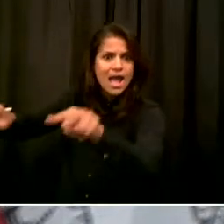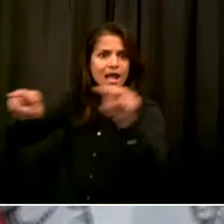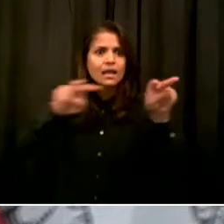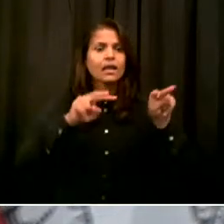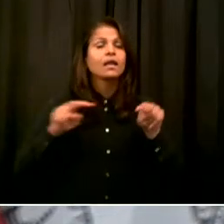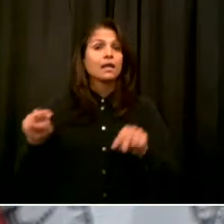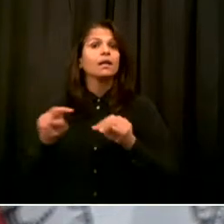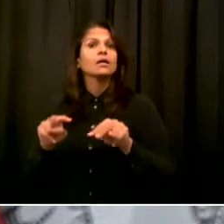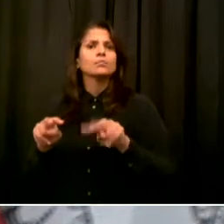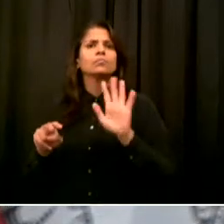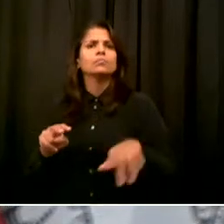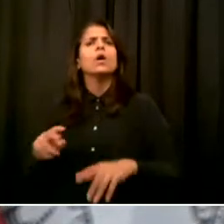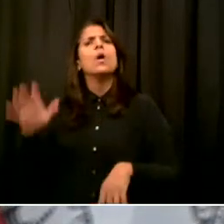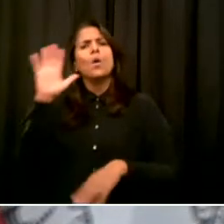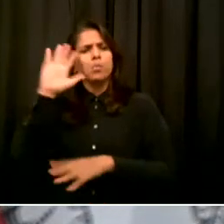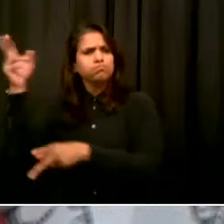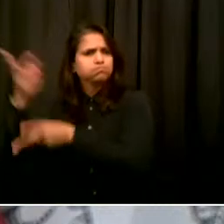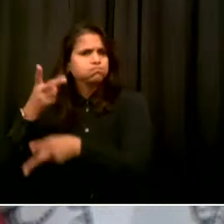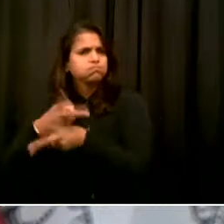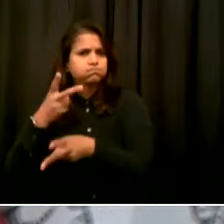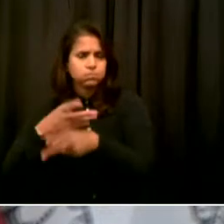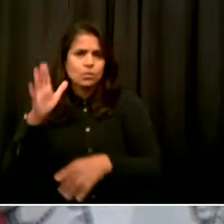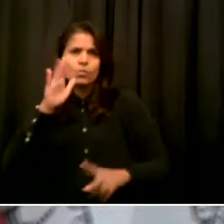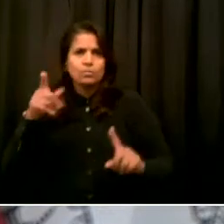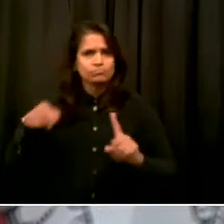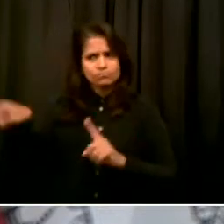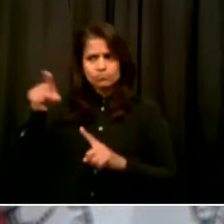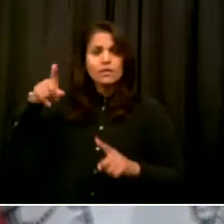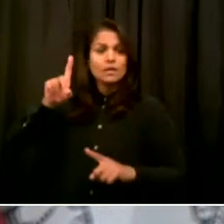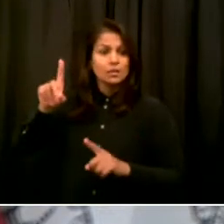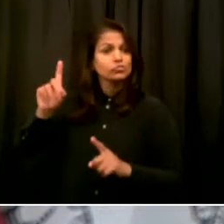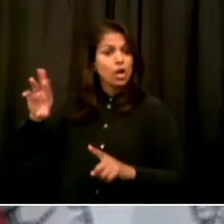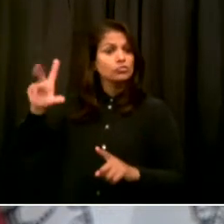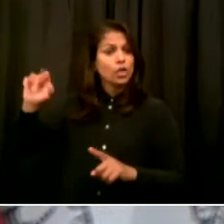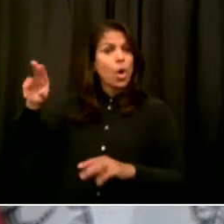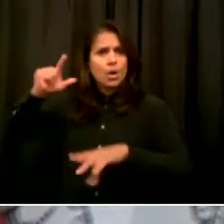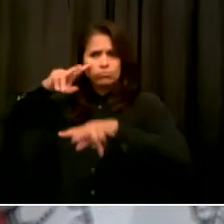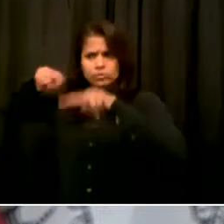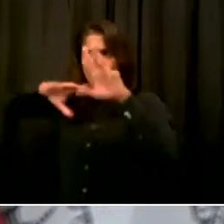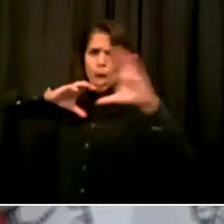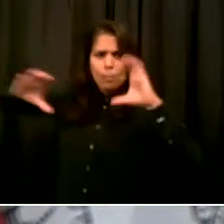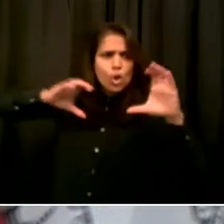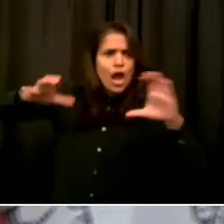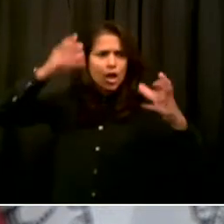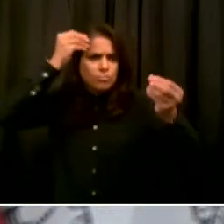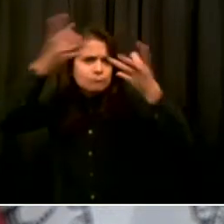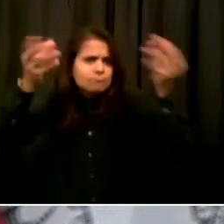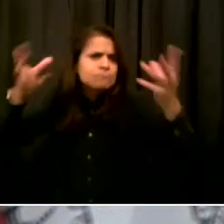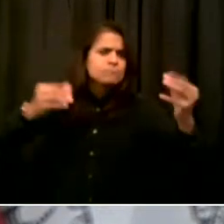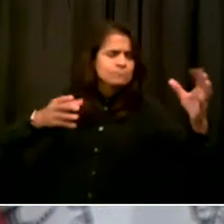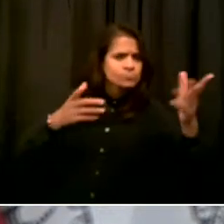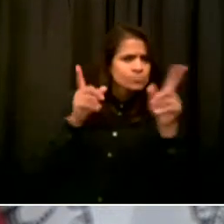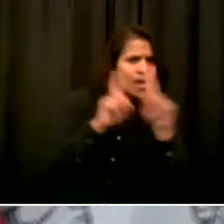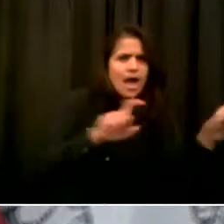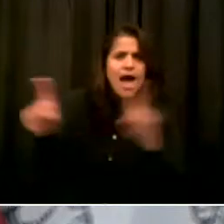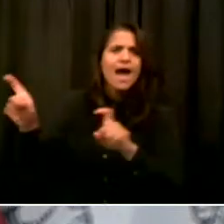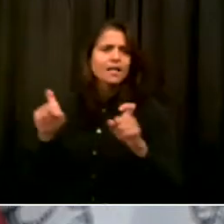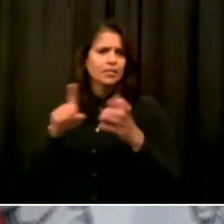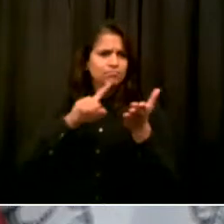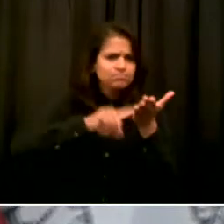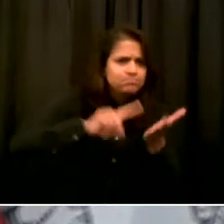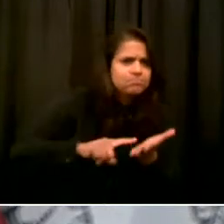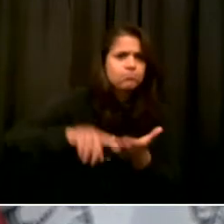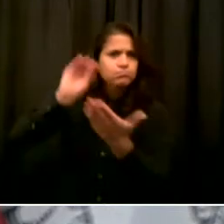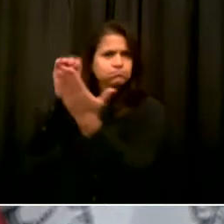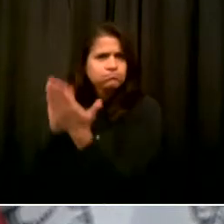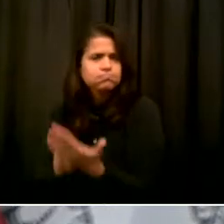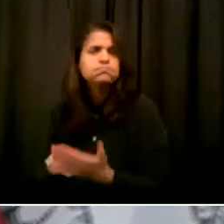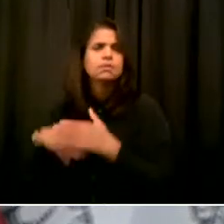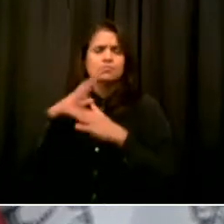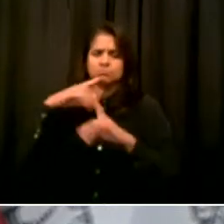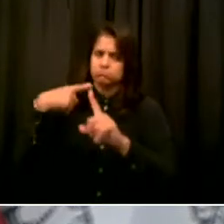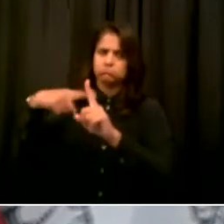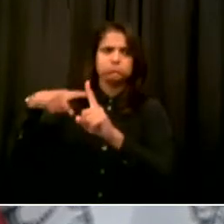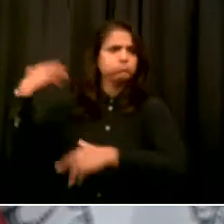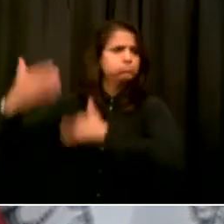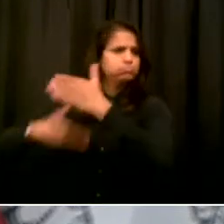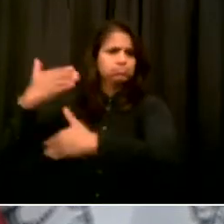AND THANK YYU OTO EVERYONE IN